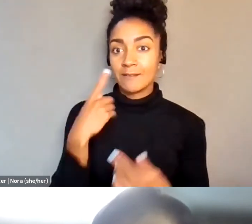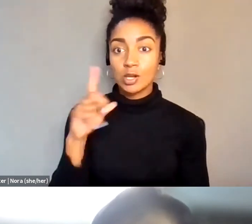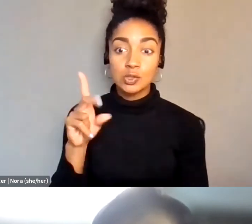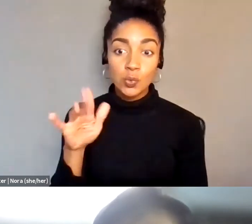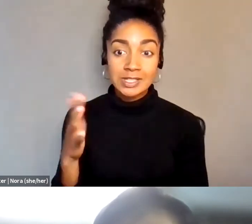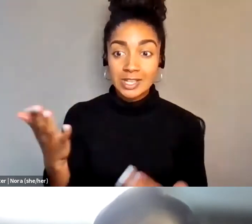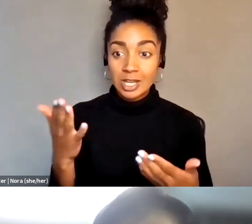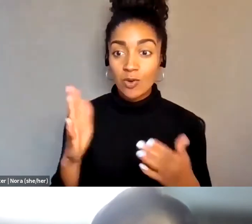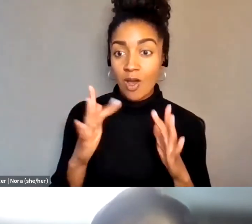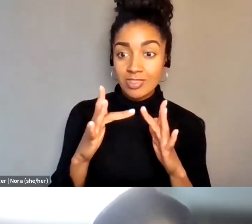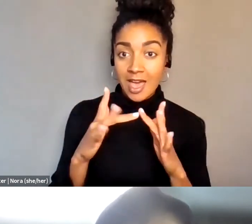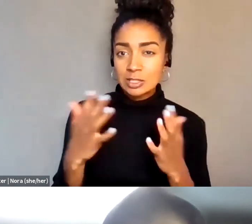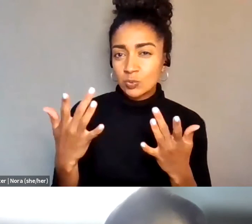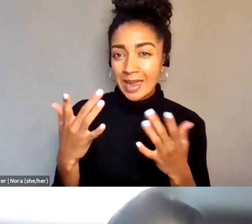Just wait a little bit. Yes, okay.